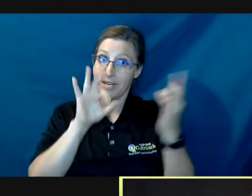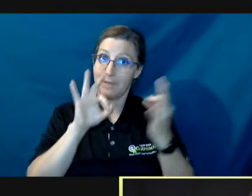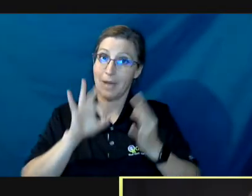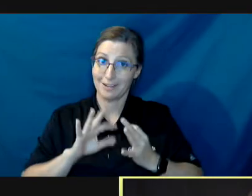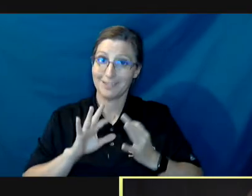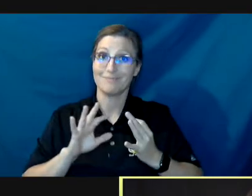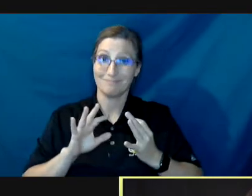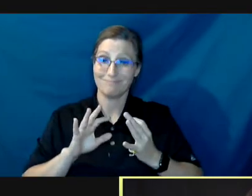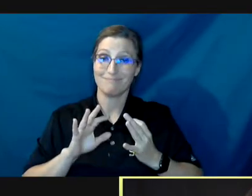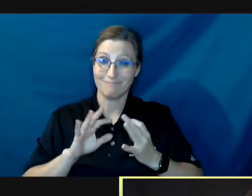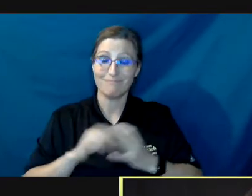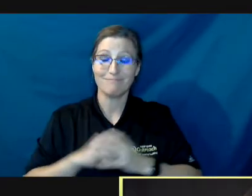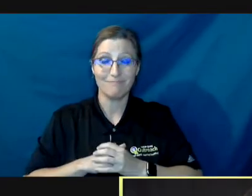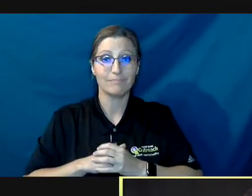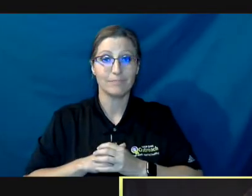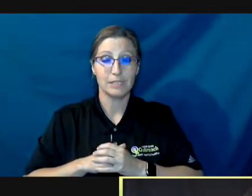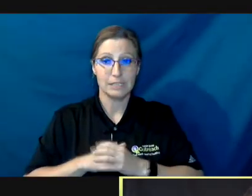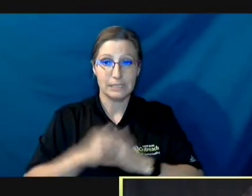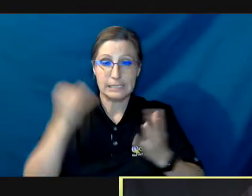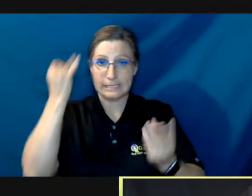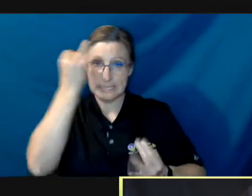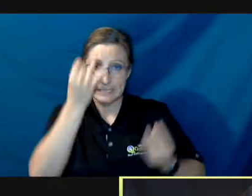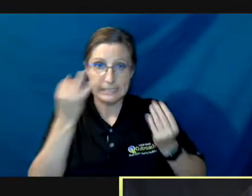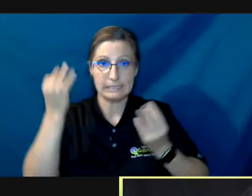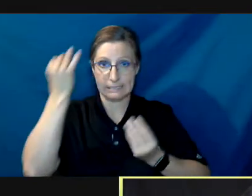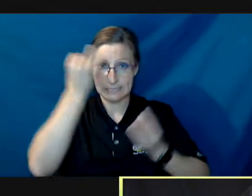and took all of that into consideration.